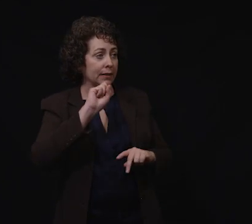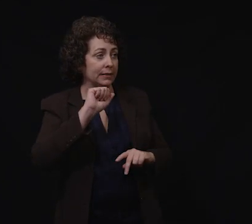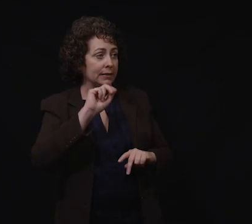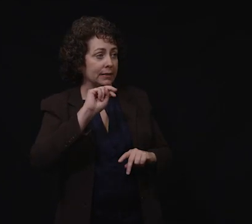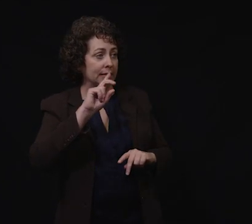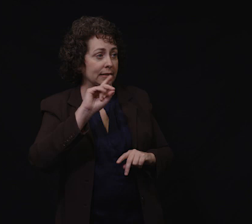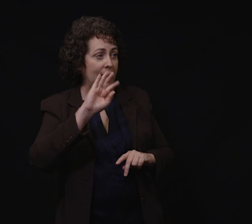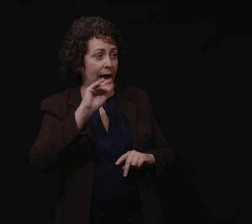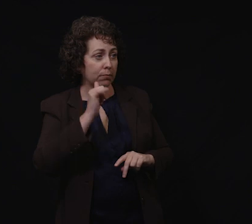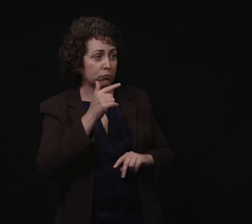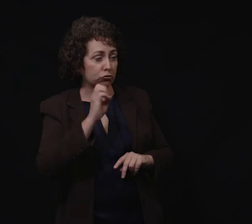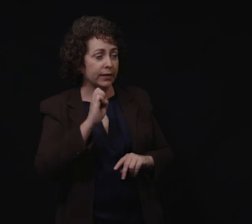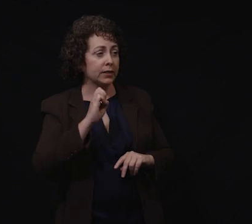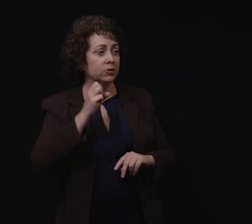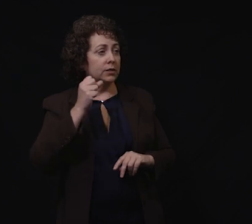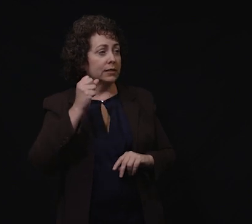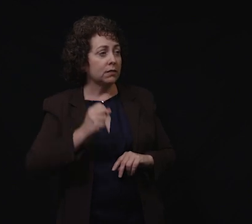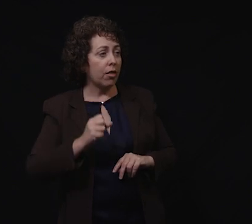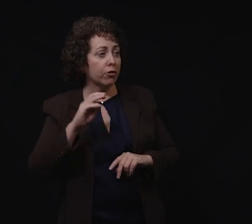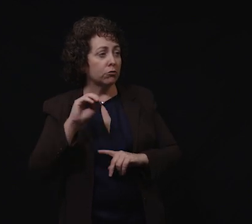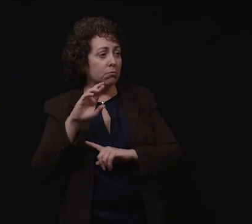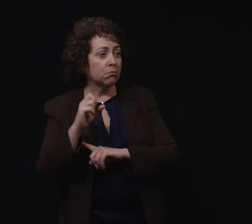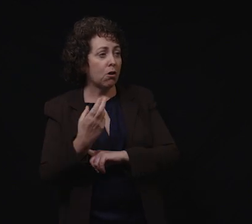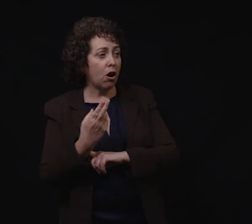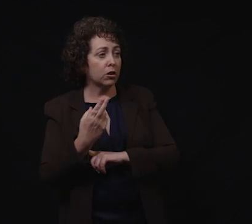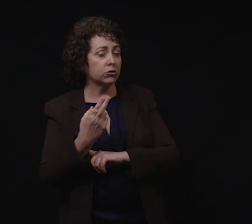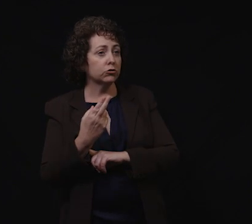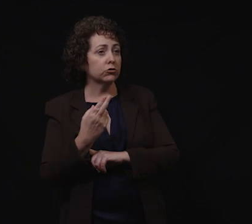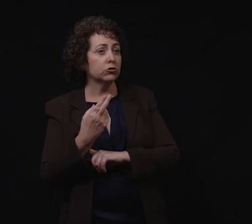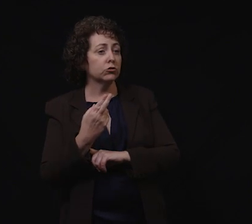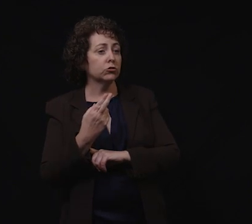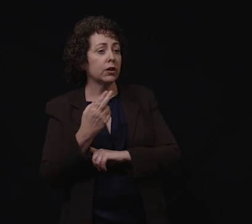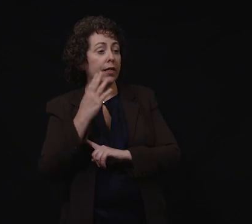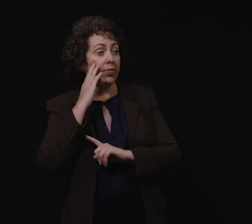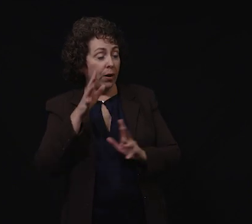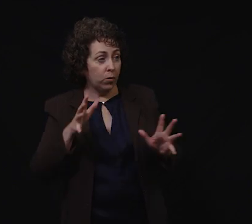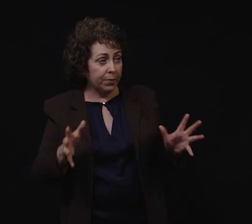are Going to be urged to seek shelter